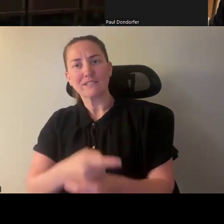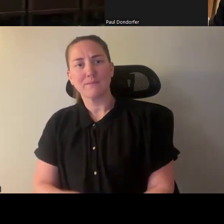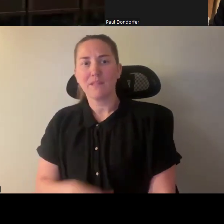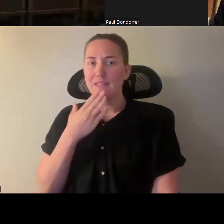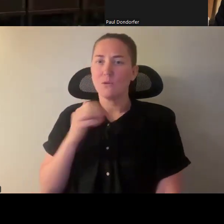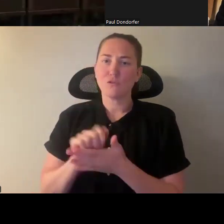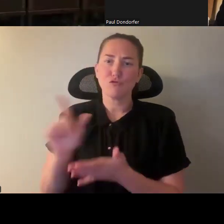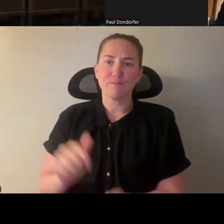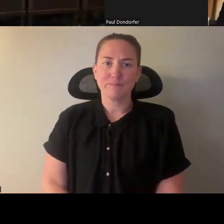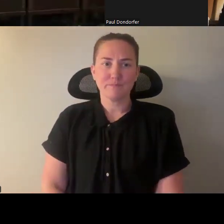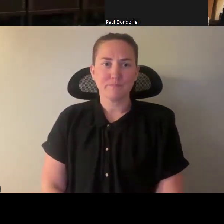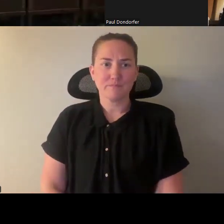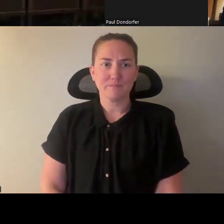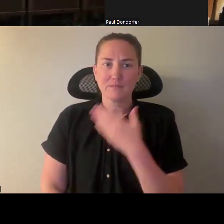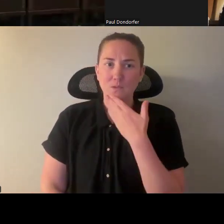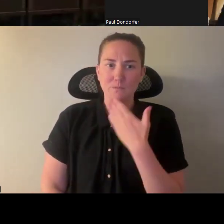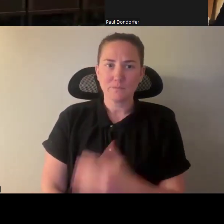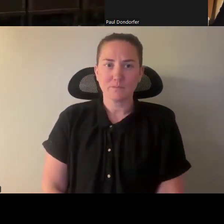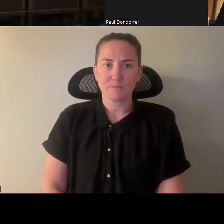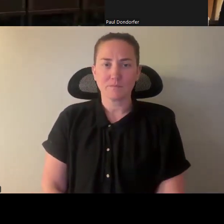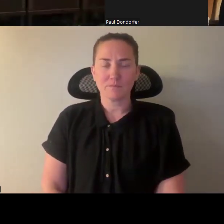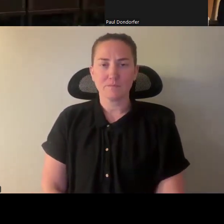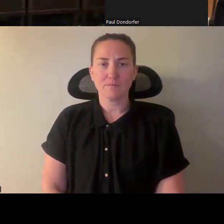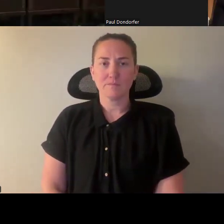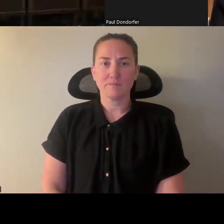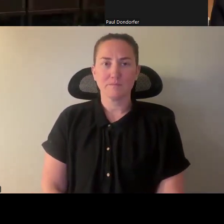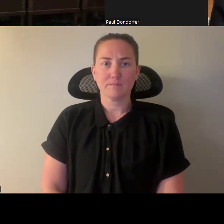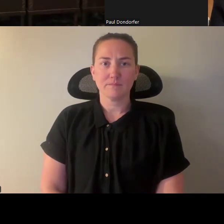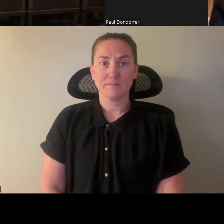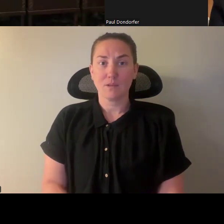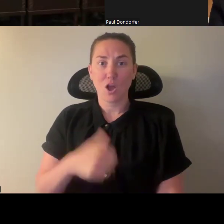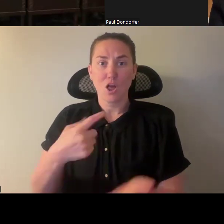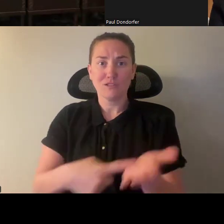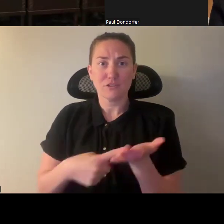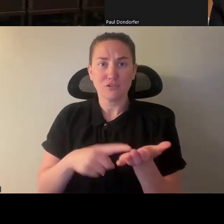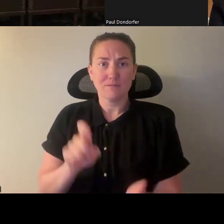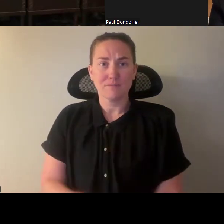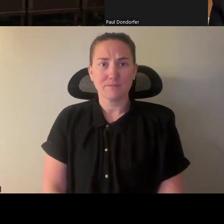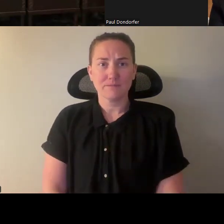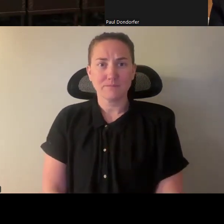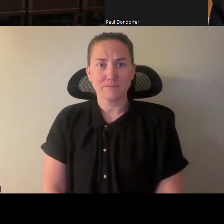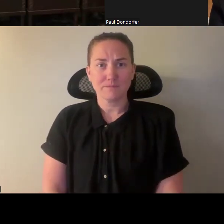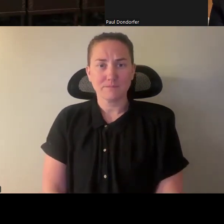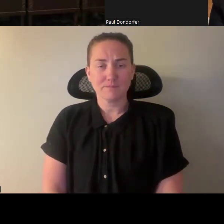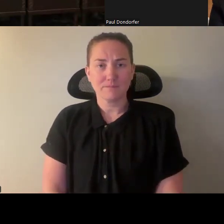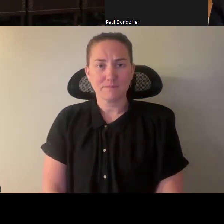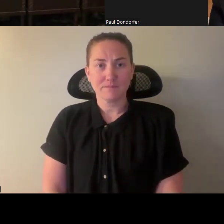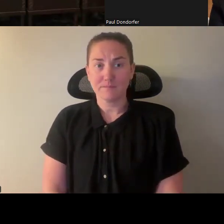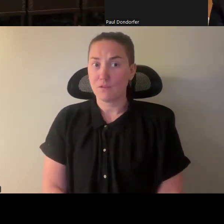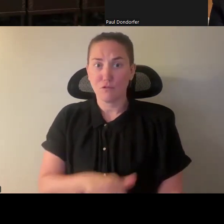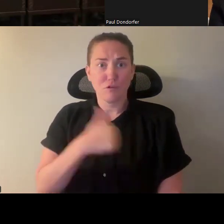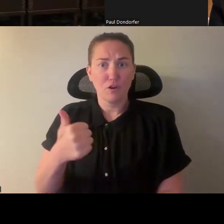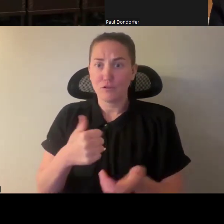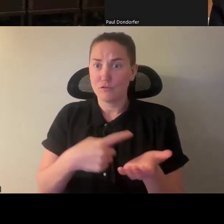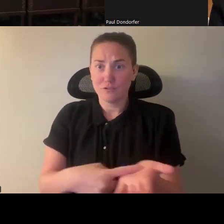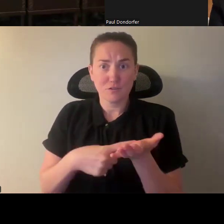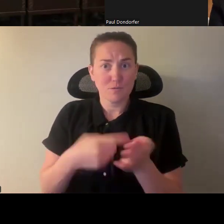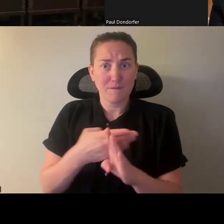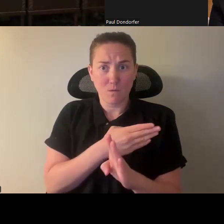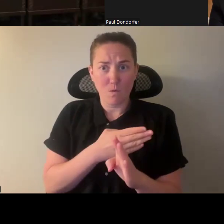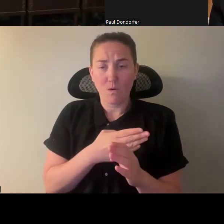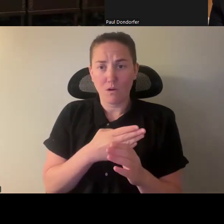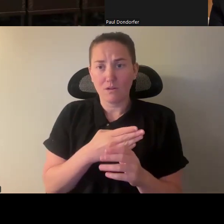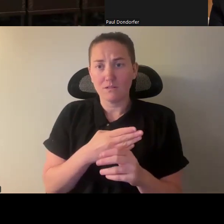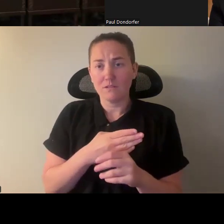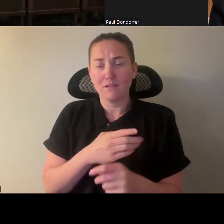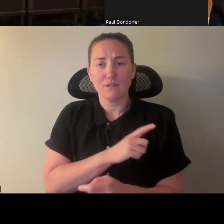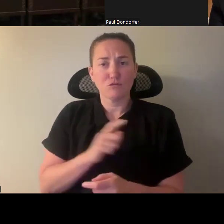all Thank you Any other discussion Any other discussion before I allow legislator to speak